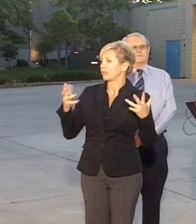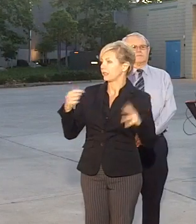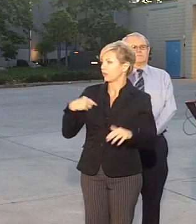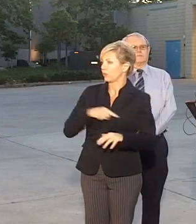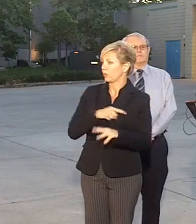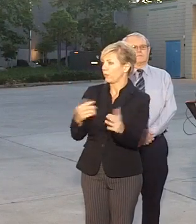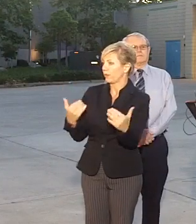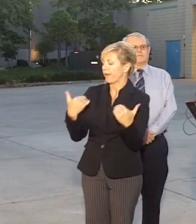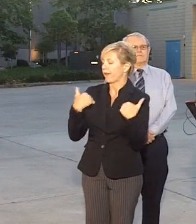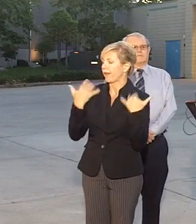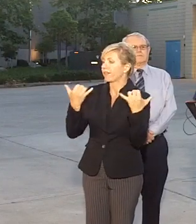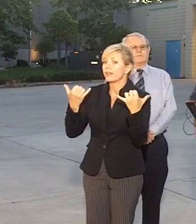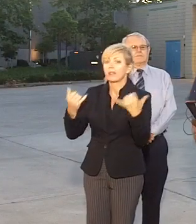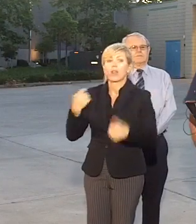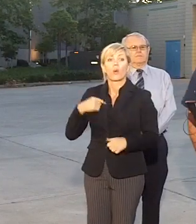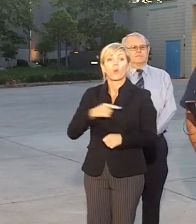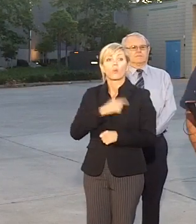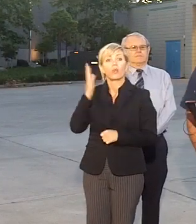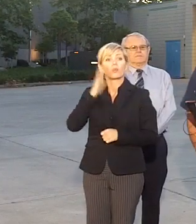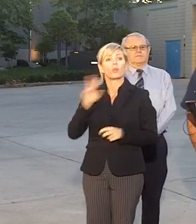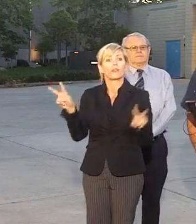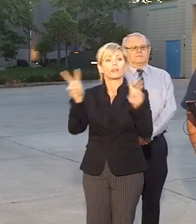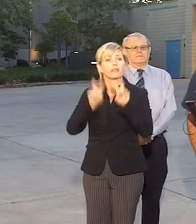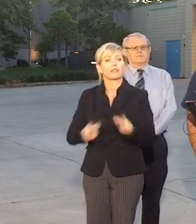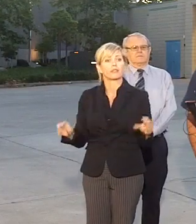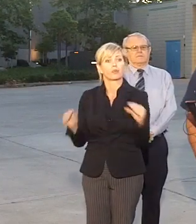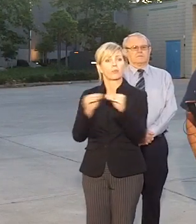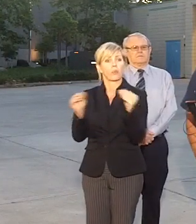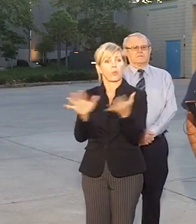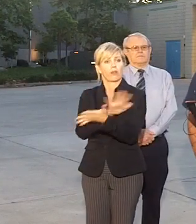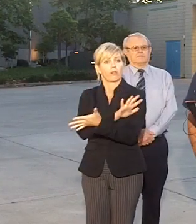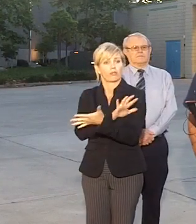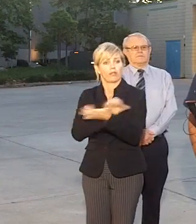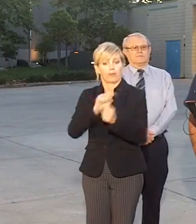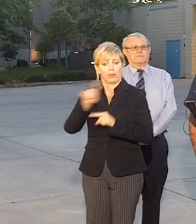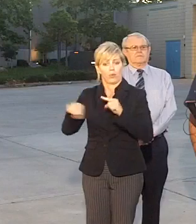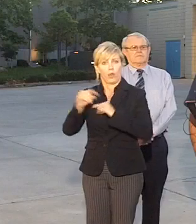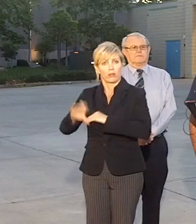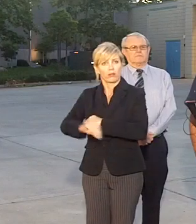now we'll be doing more damage assessment with the daylight hours and we'll have be firming